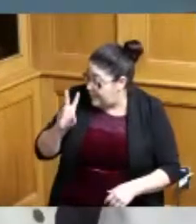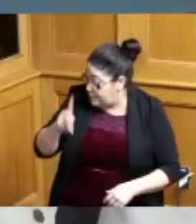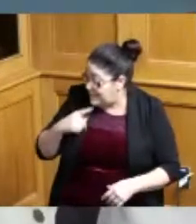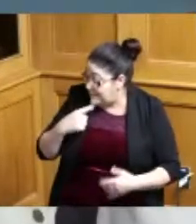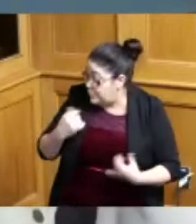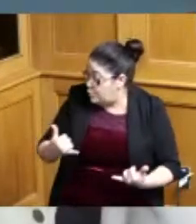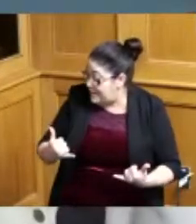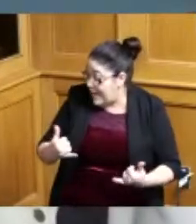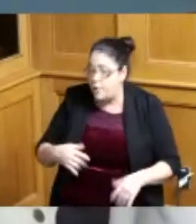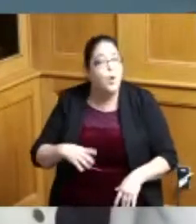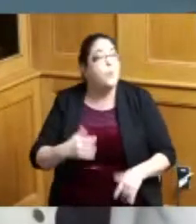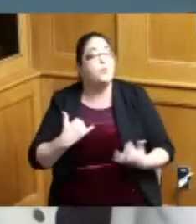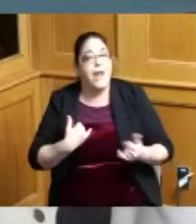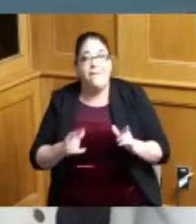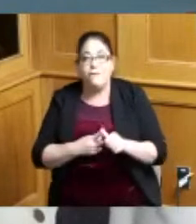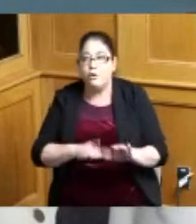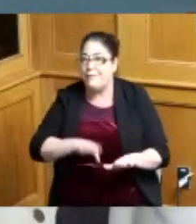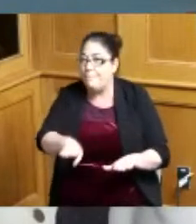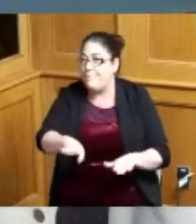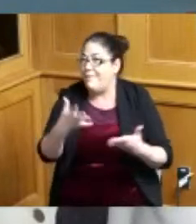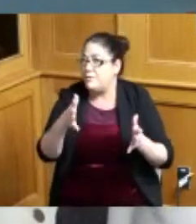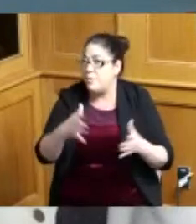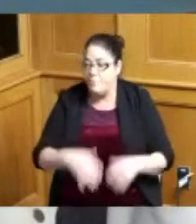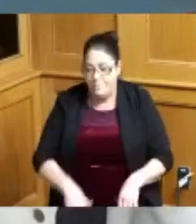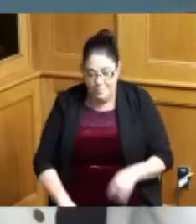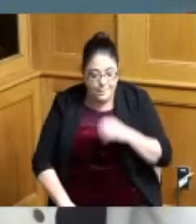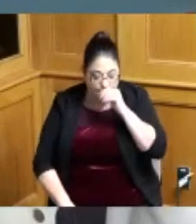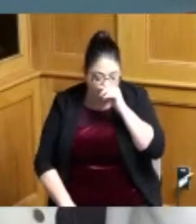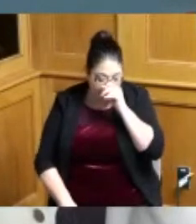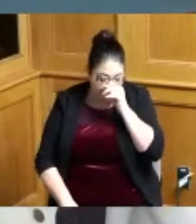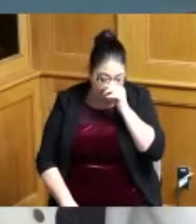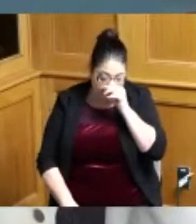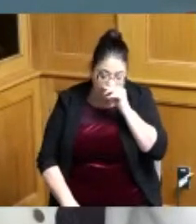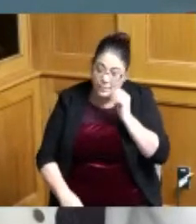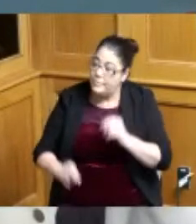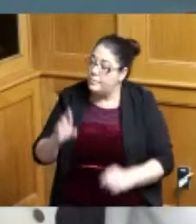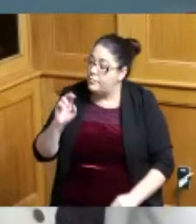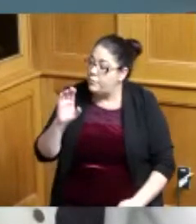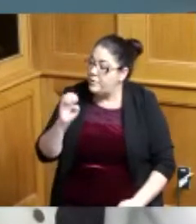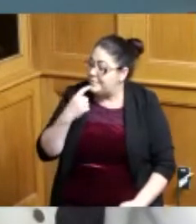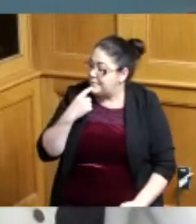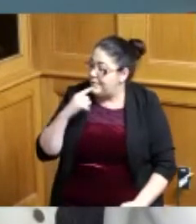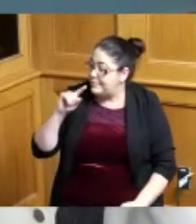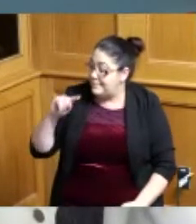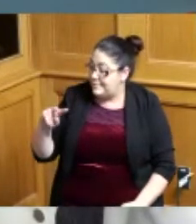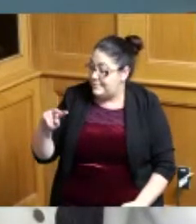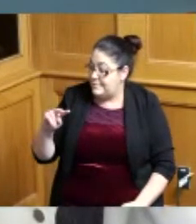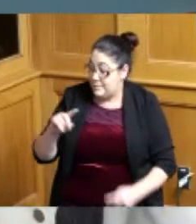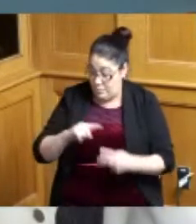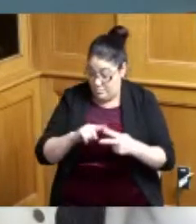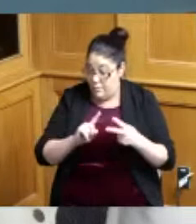the start yes okay my second question the reason why and I this will be my first one